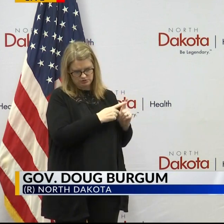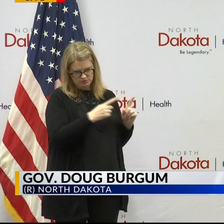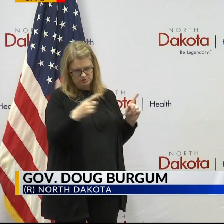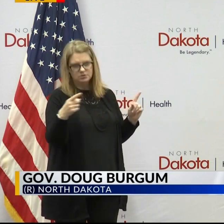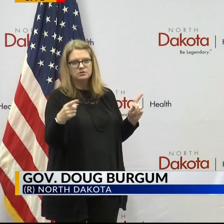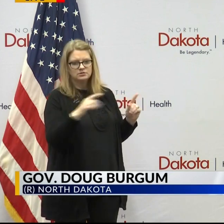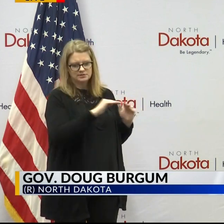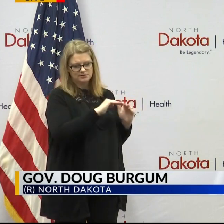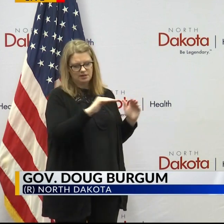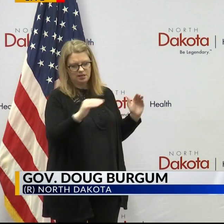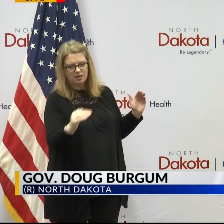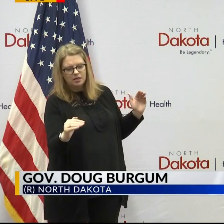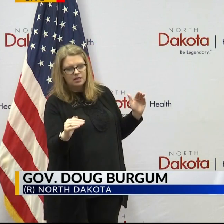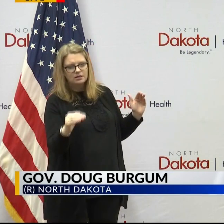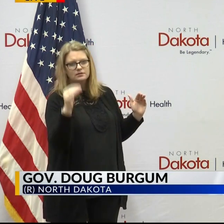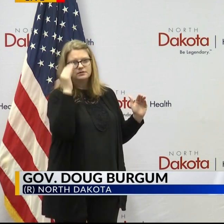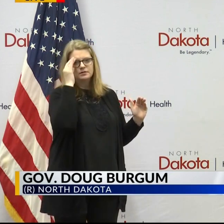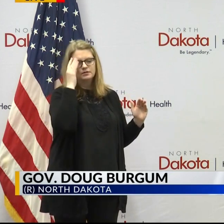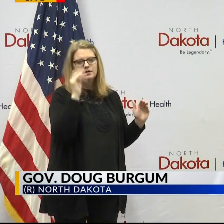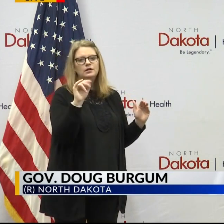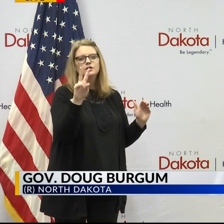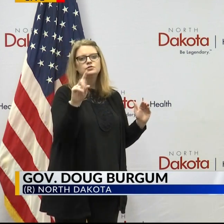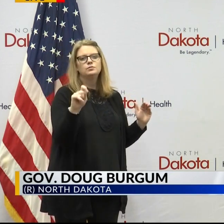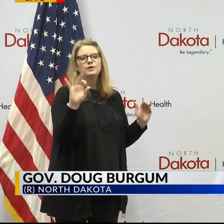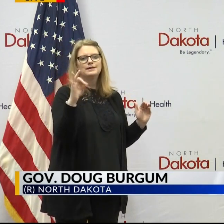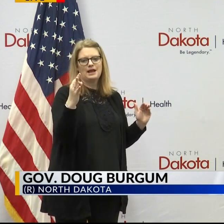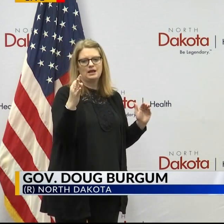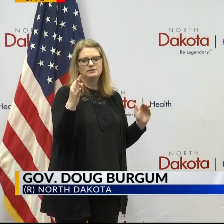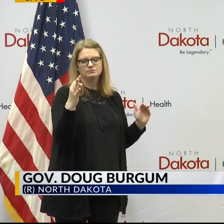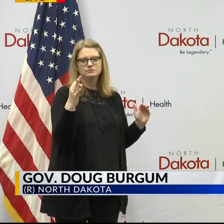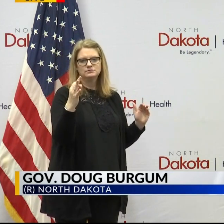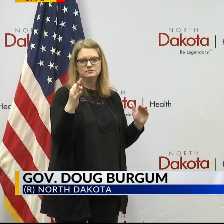IT'S ACTUALLY ADDING THE 1.5